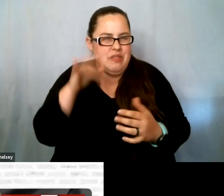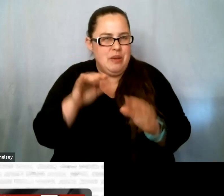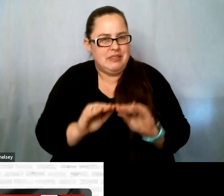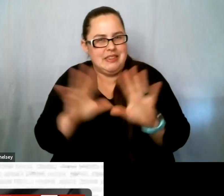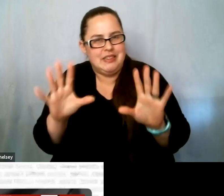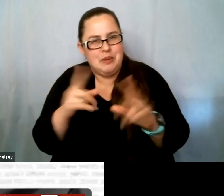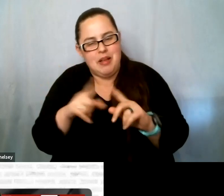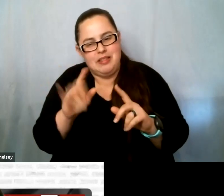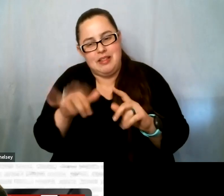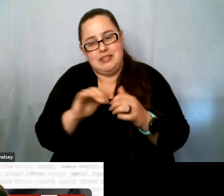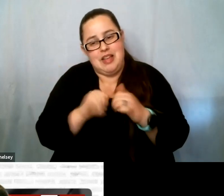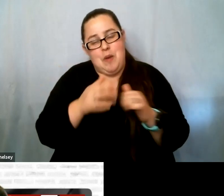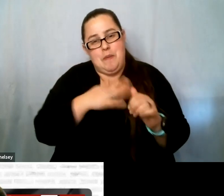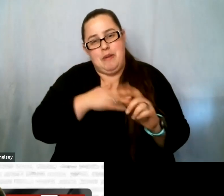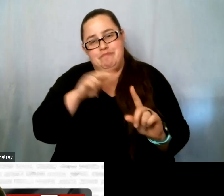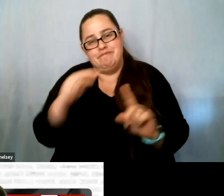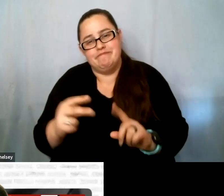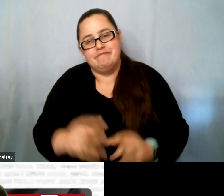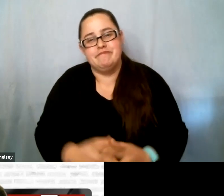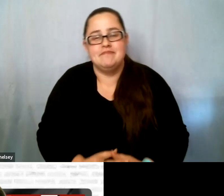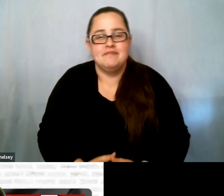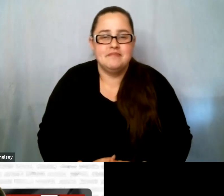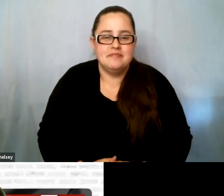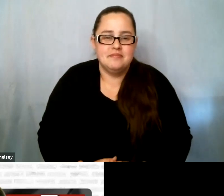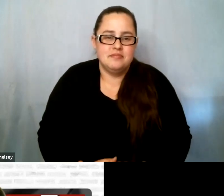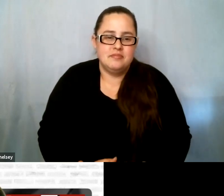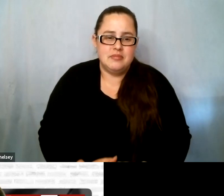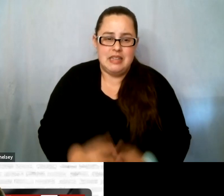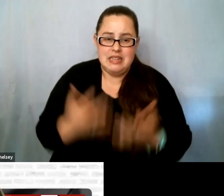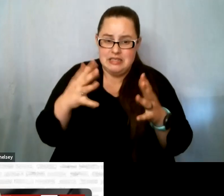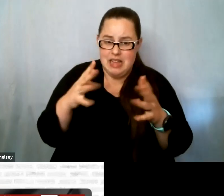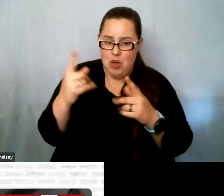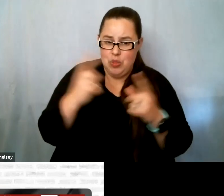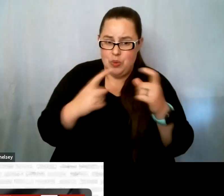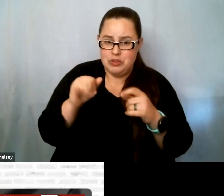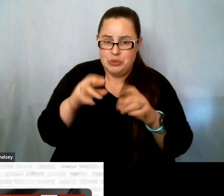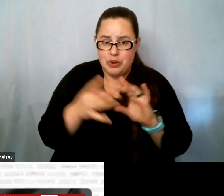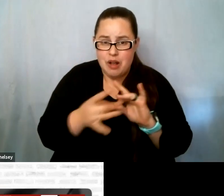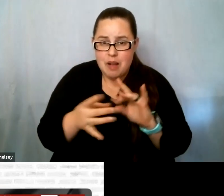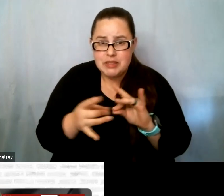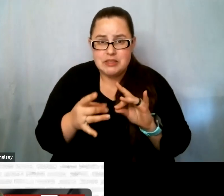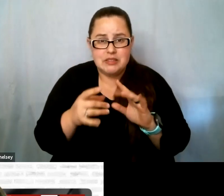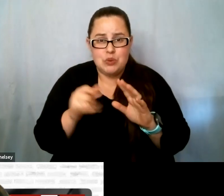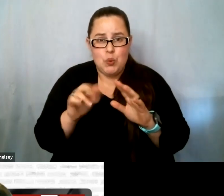that's the way I'm looking at it. Is that all the questions or comments or anything? Or was there anybody else?